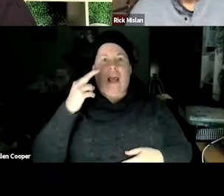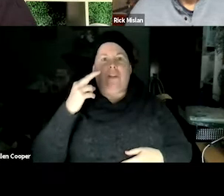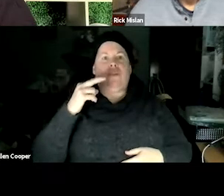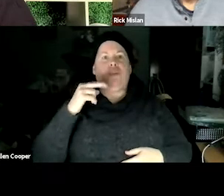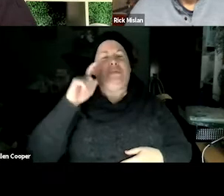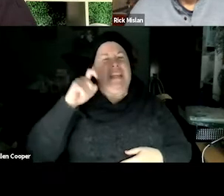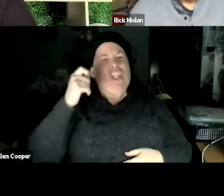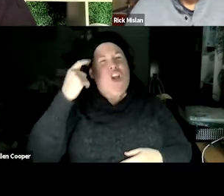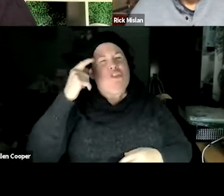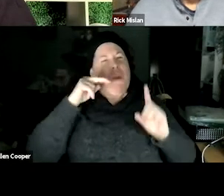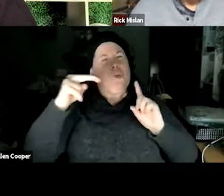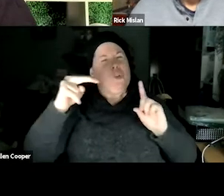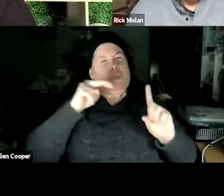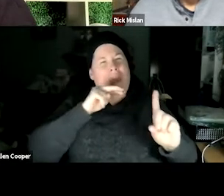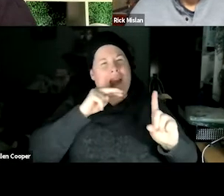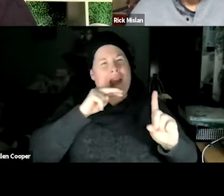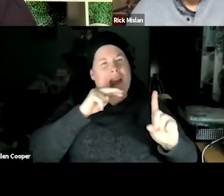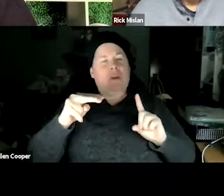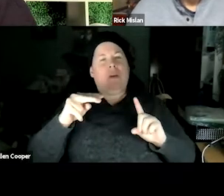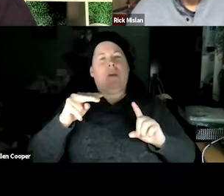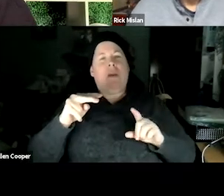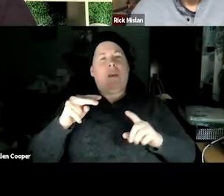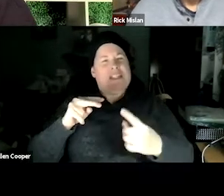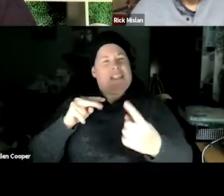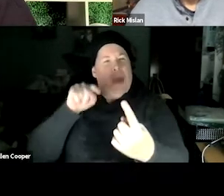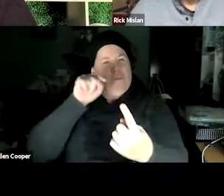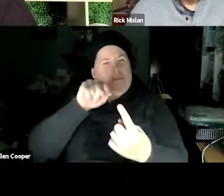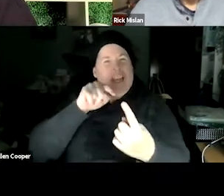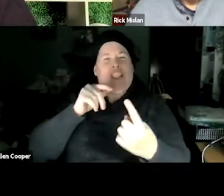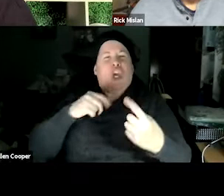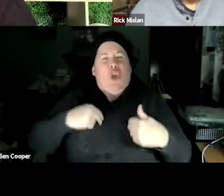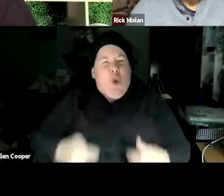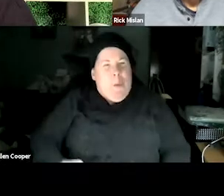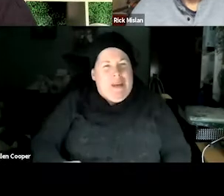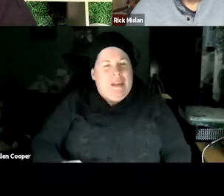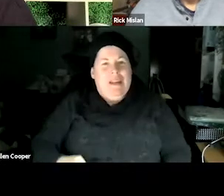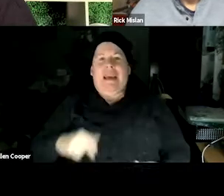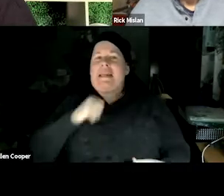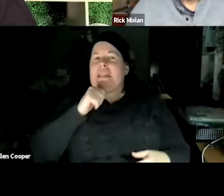because you are up against a human adversary. It is not a biologic CalebBarlow: It is not a machine.